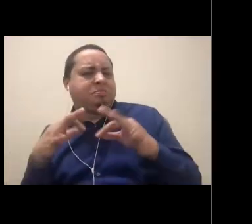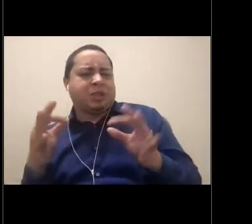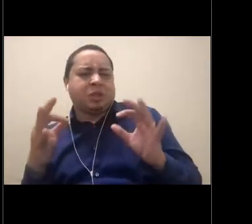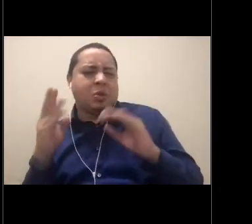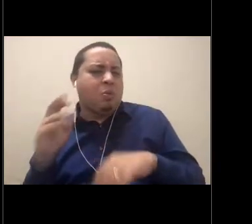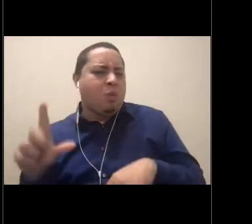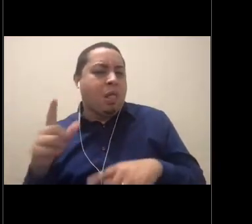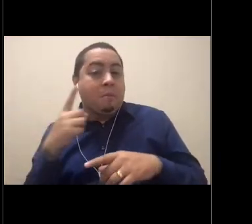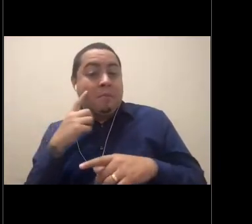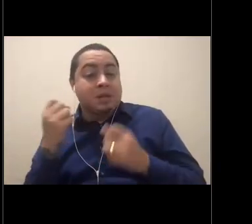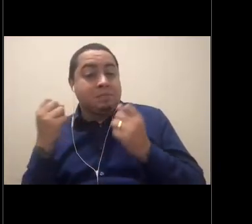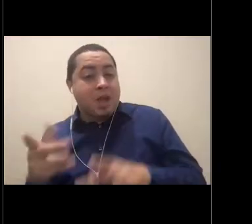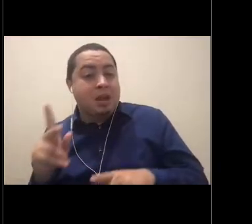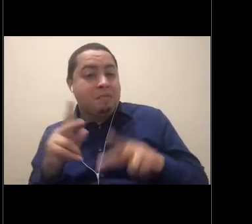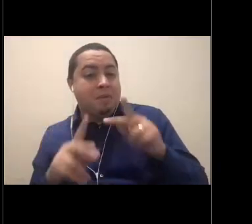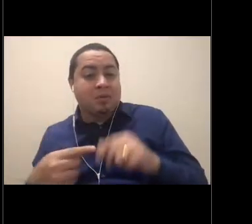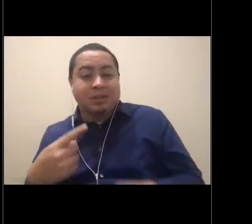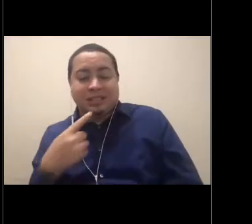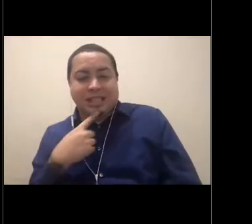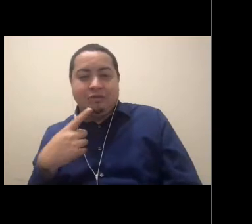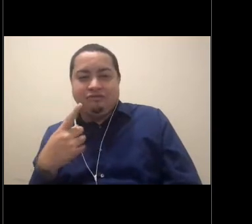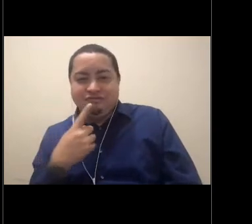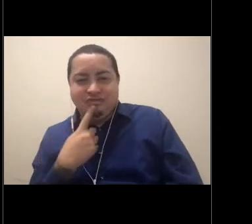Isabella says it's red, Natalie says it's red.